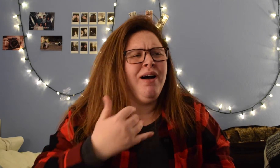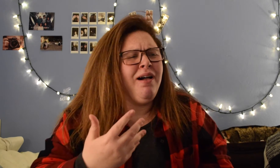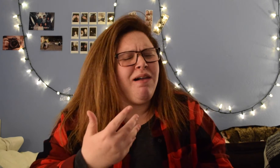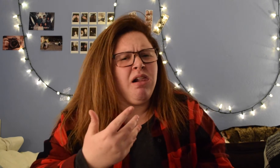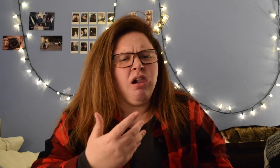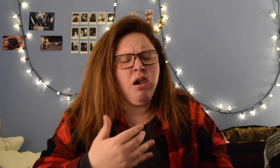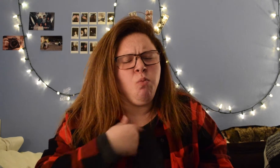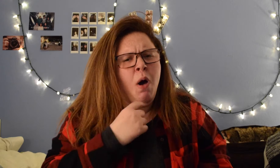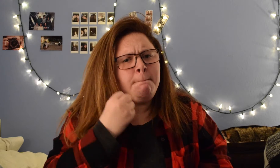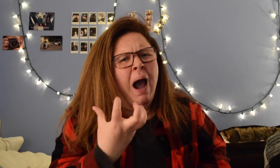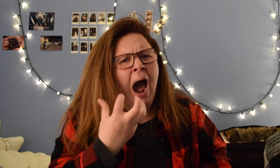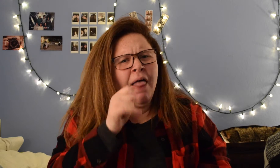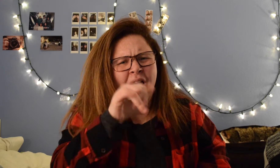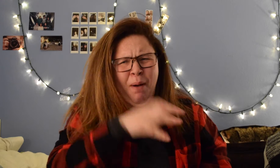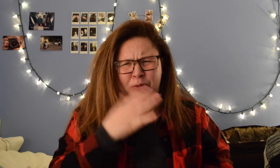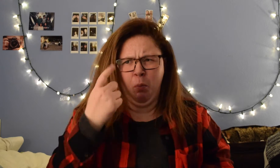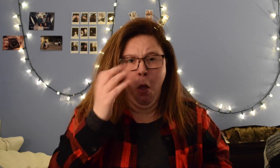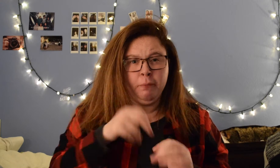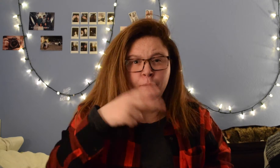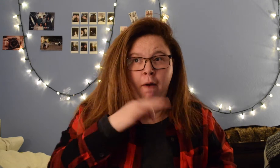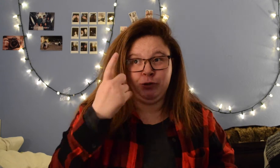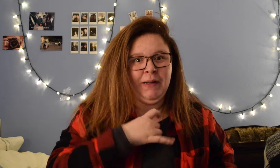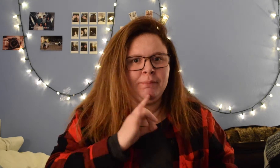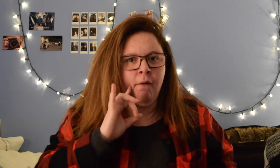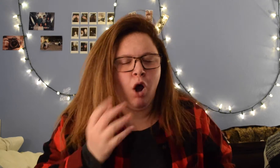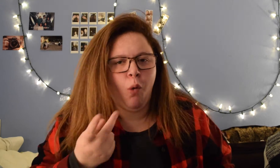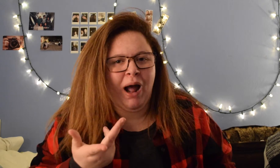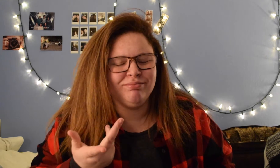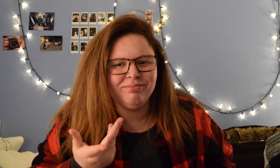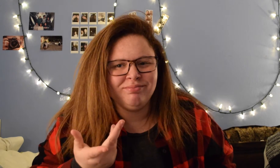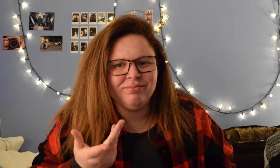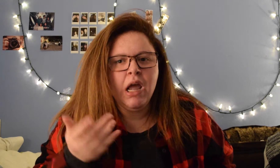At the point, I was so angry at the man because he almost threw me off the plan just because I'm deaf?